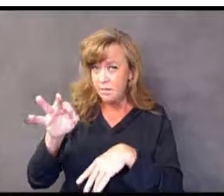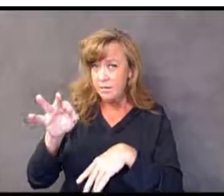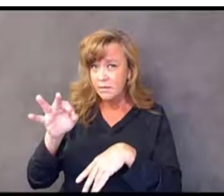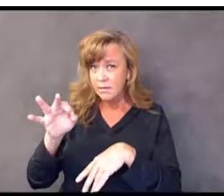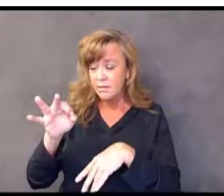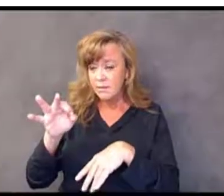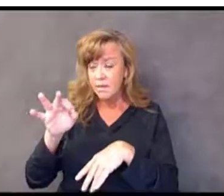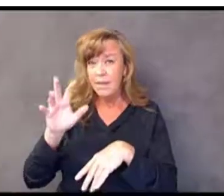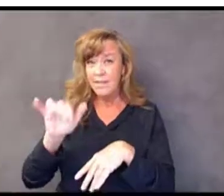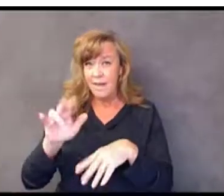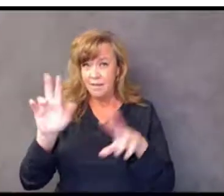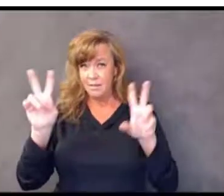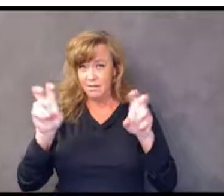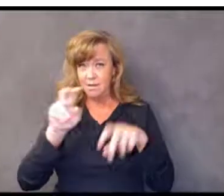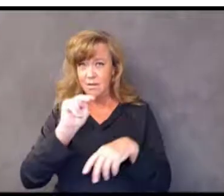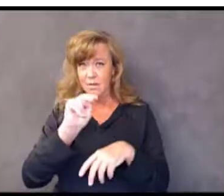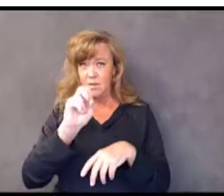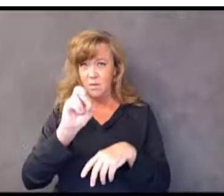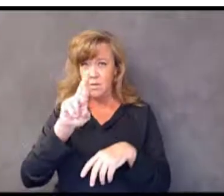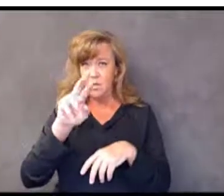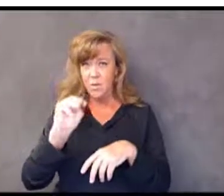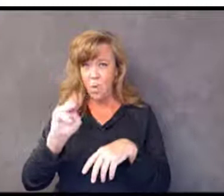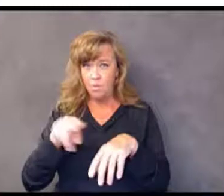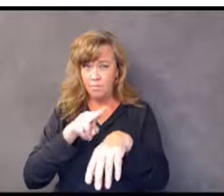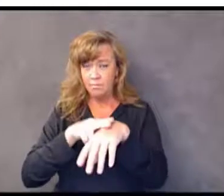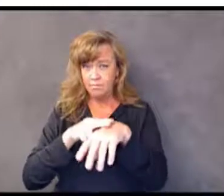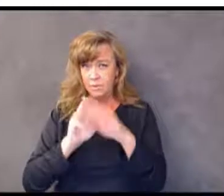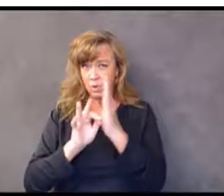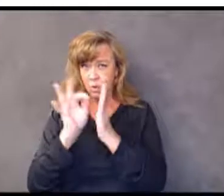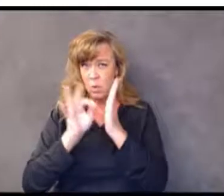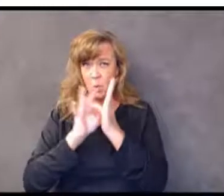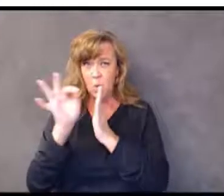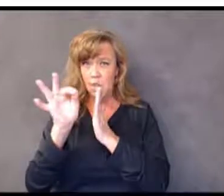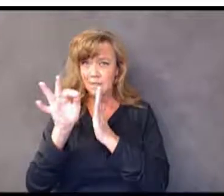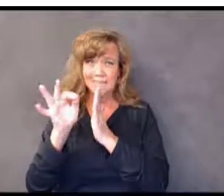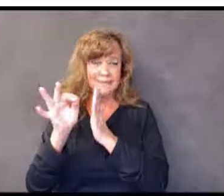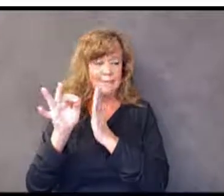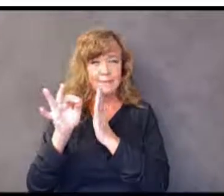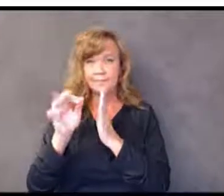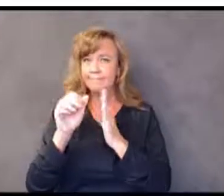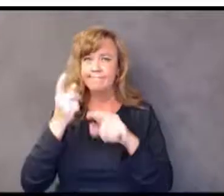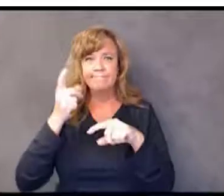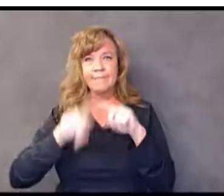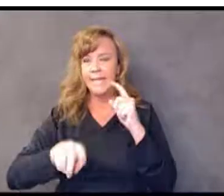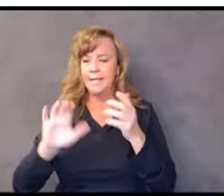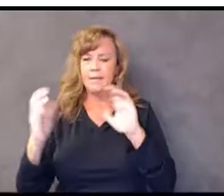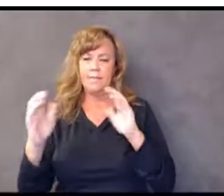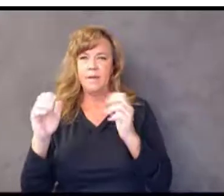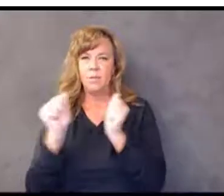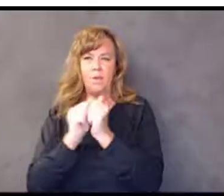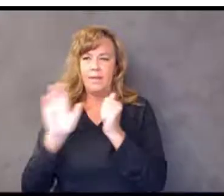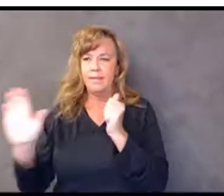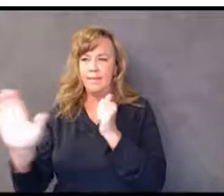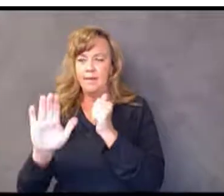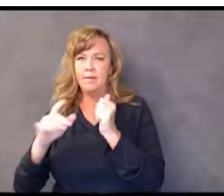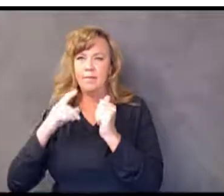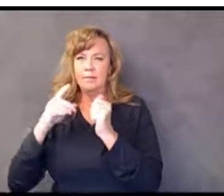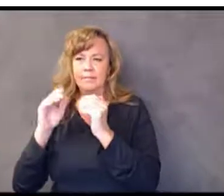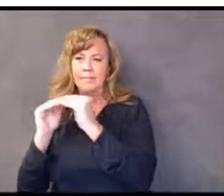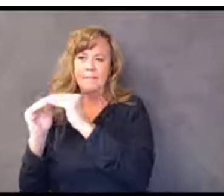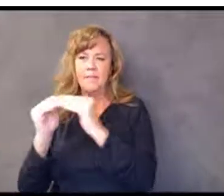score provided for a student is no longer comparable to peers assessed without this